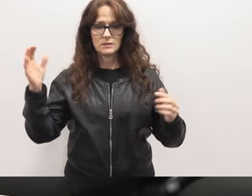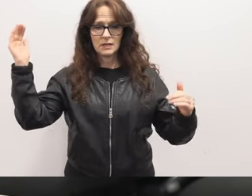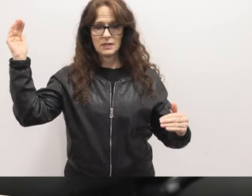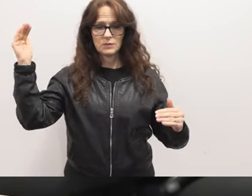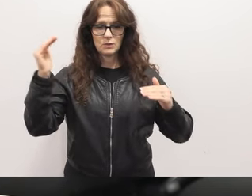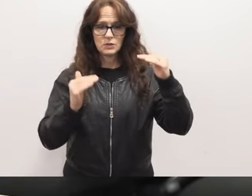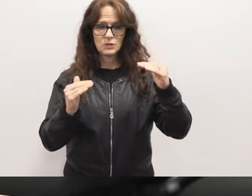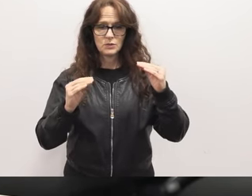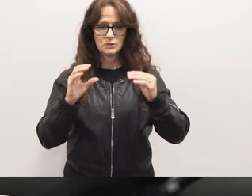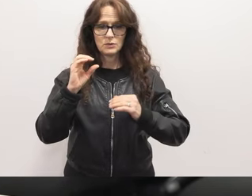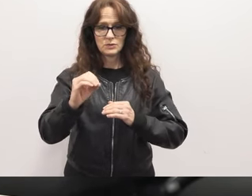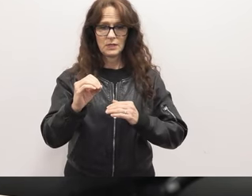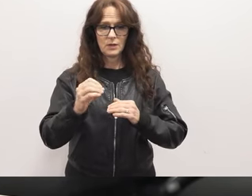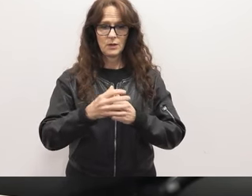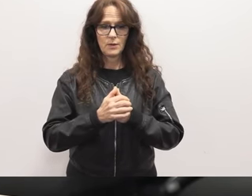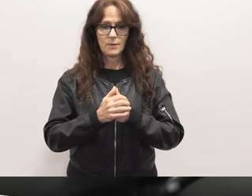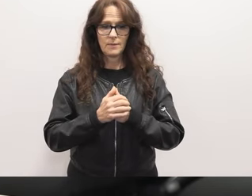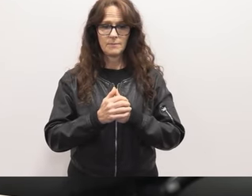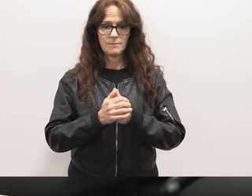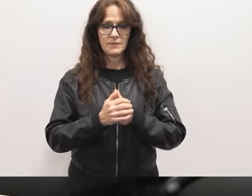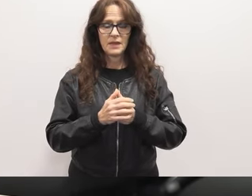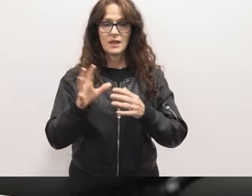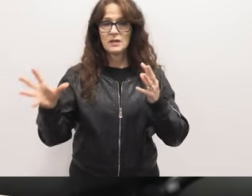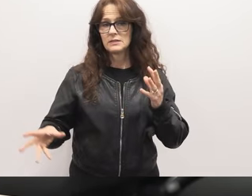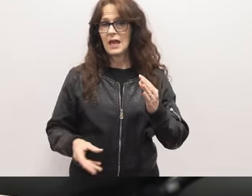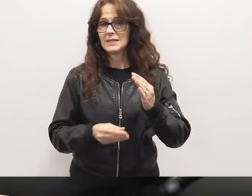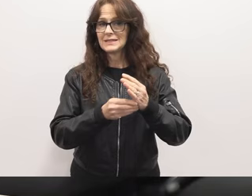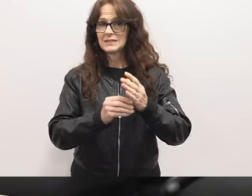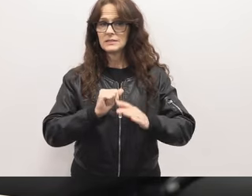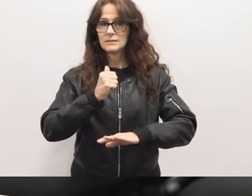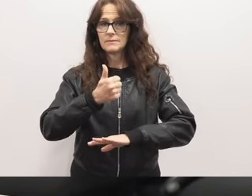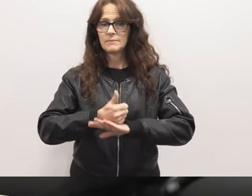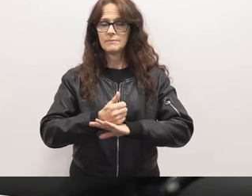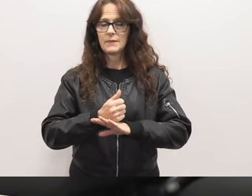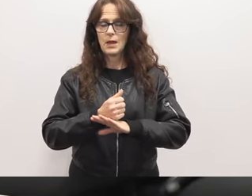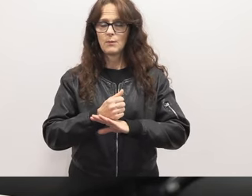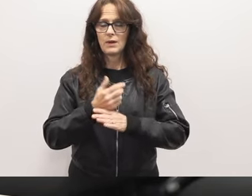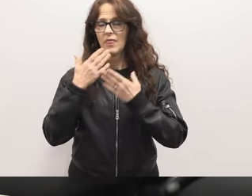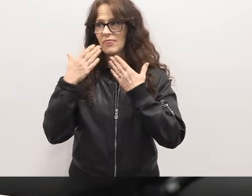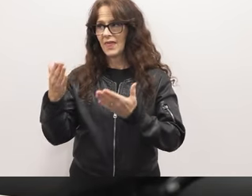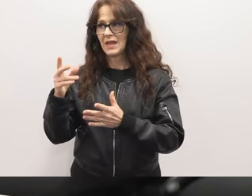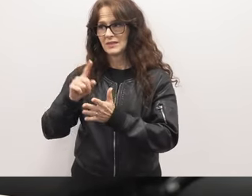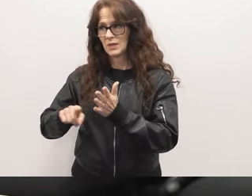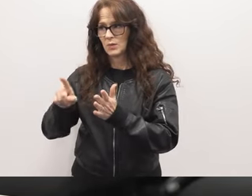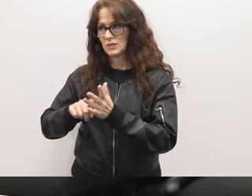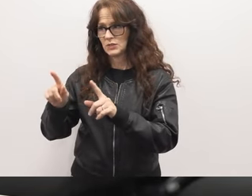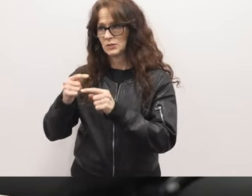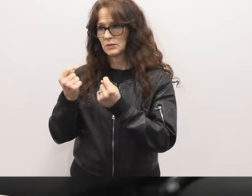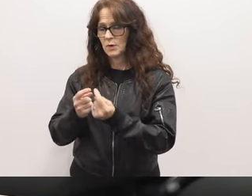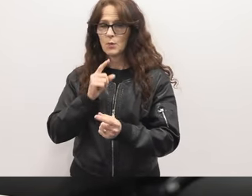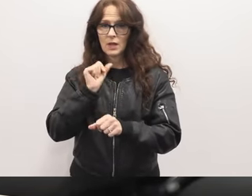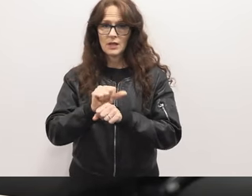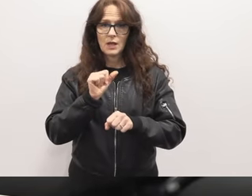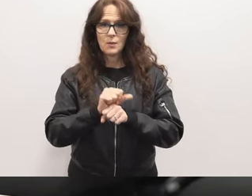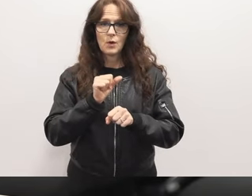So there's additional precision. And I want to thank the research team for working, really working through the summer with me